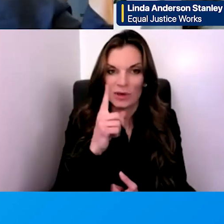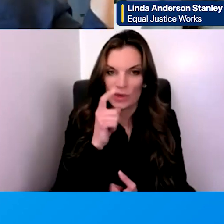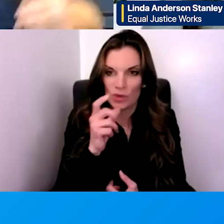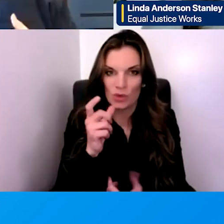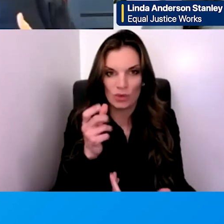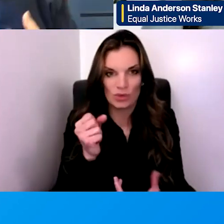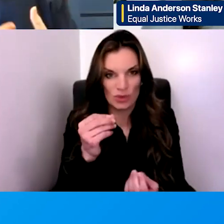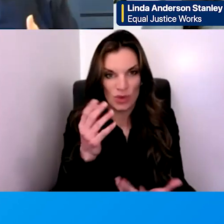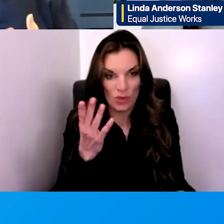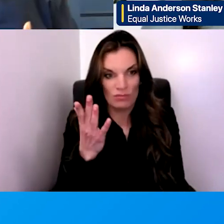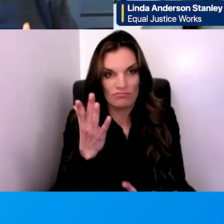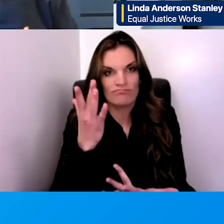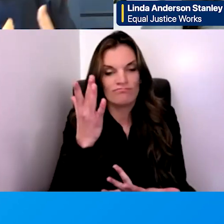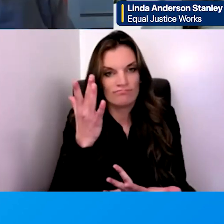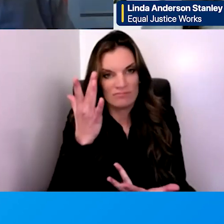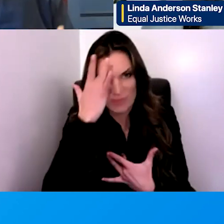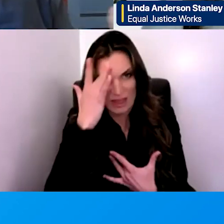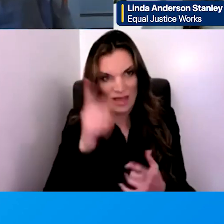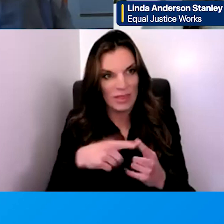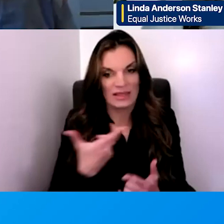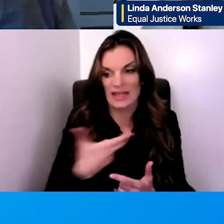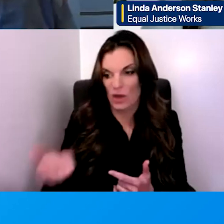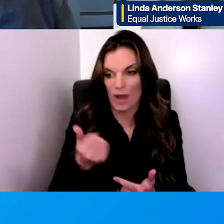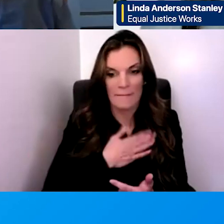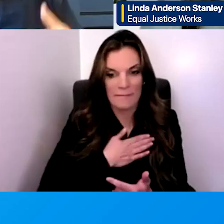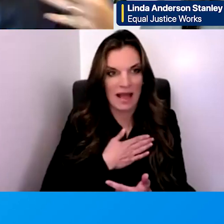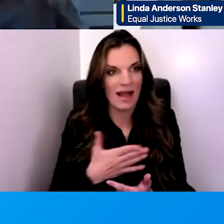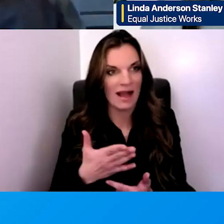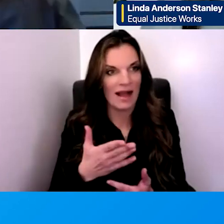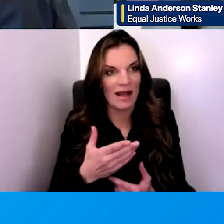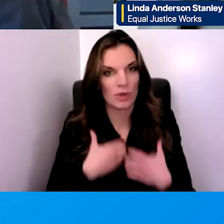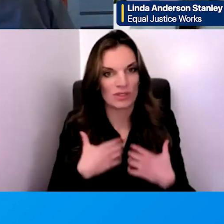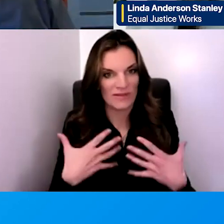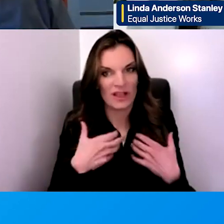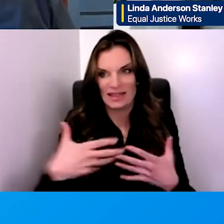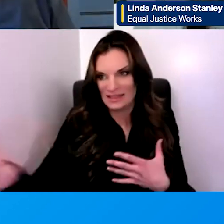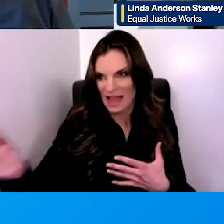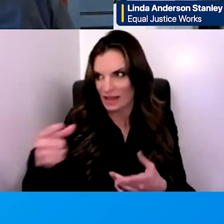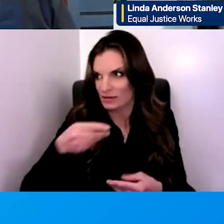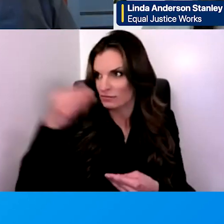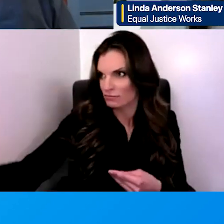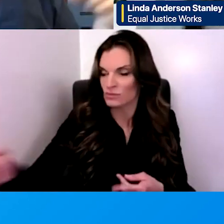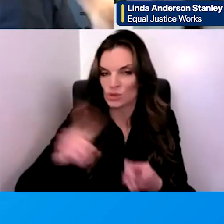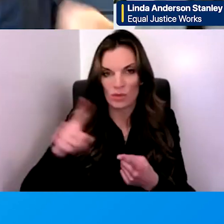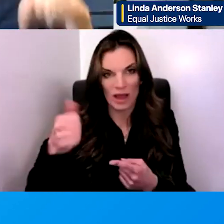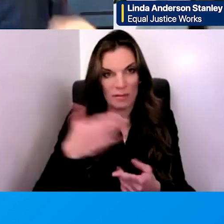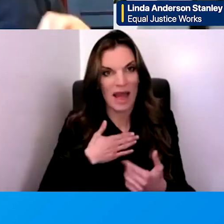ventilator was going to be taken away from them and reallocated. Their life support. You know, literally. They were not going to get